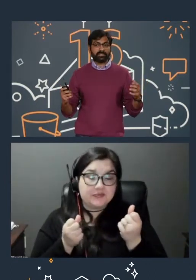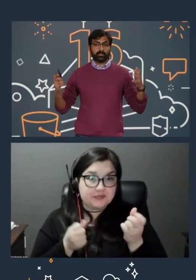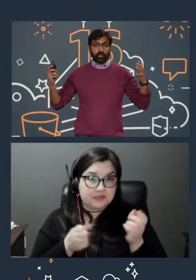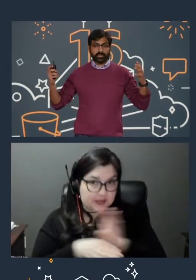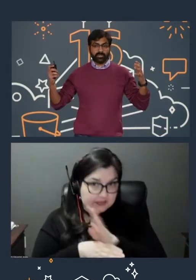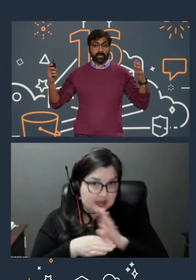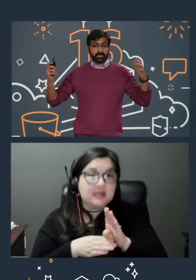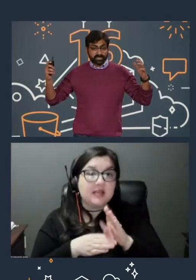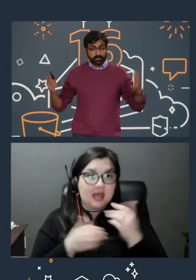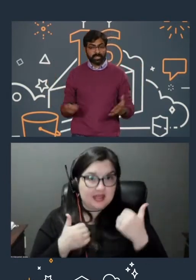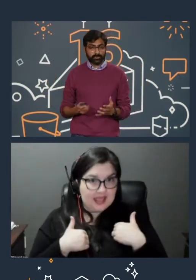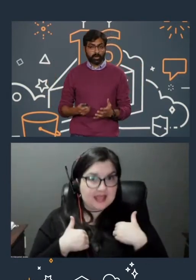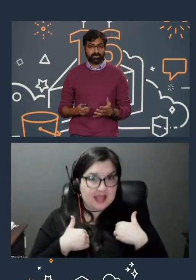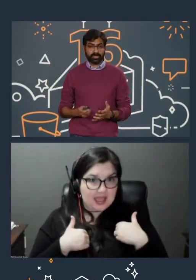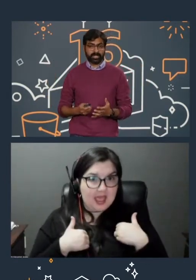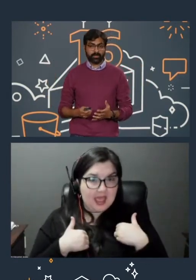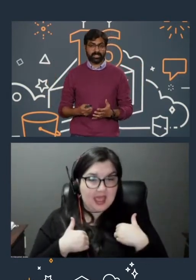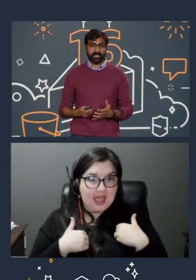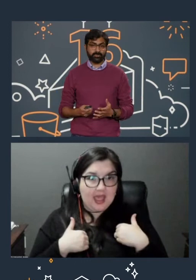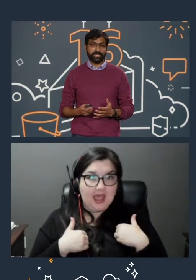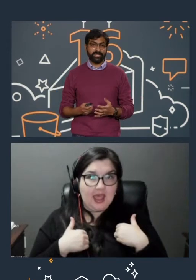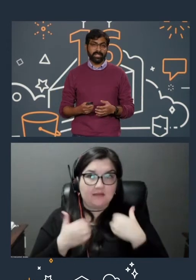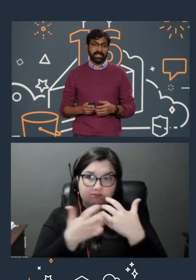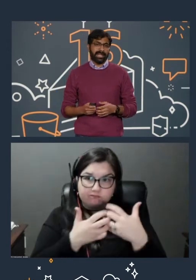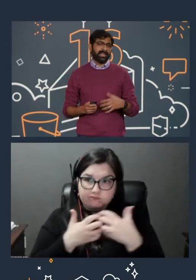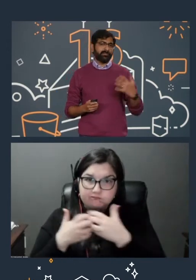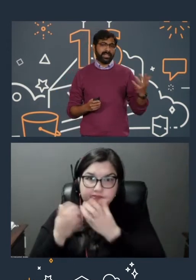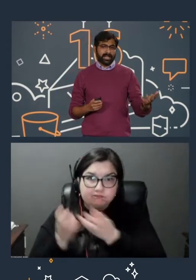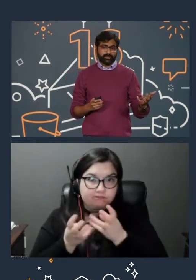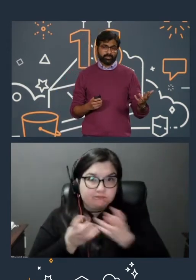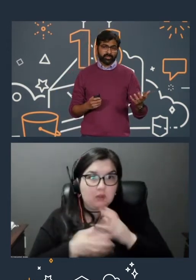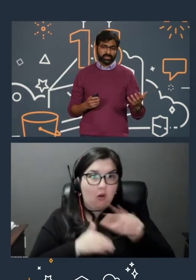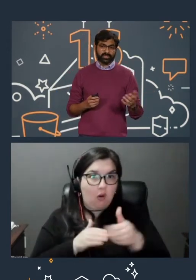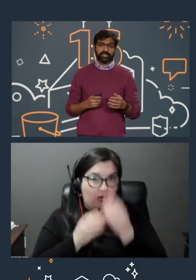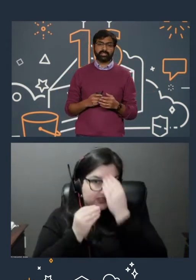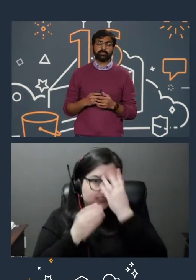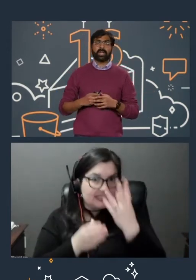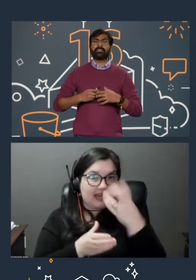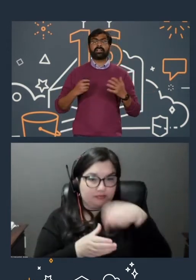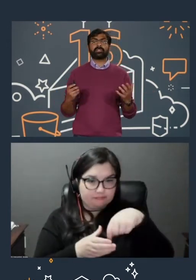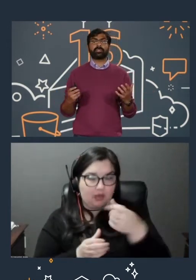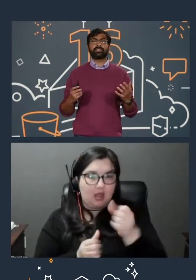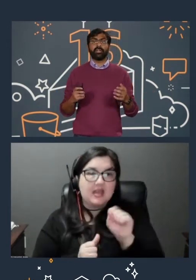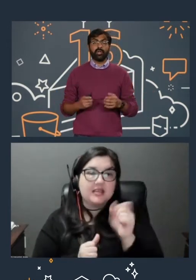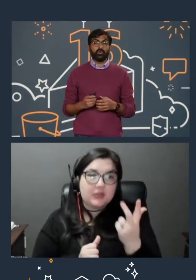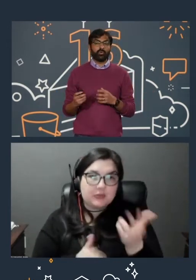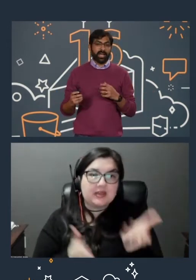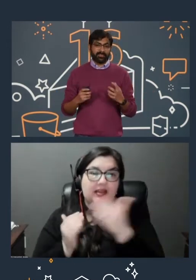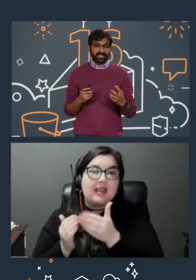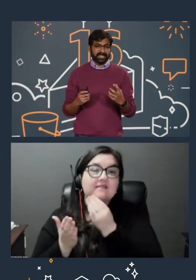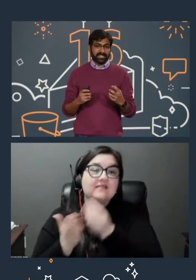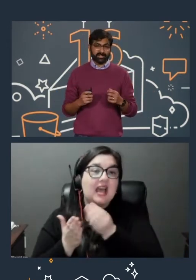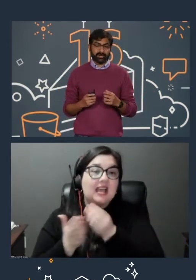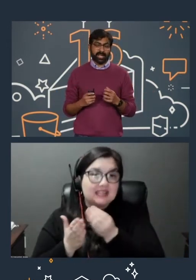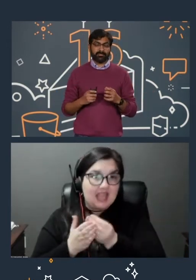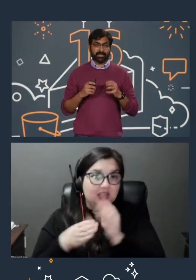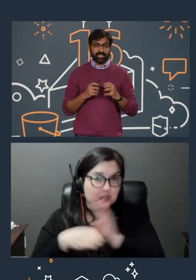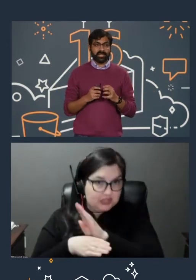that want to be able to centralize all of their data within S3. And in the financial services industry, we have customers who have the need to have data